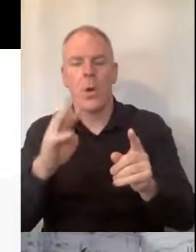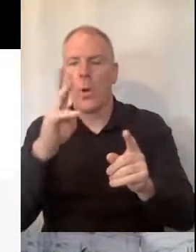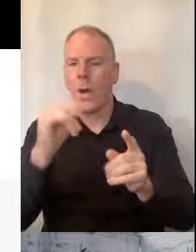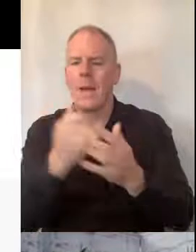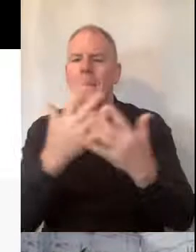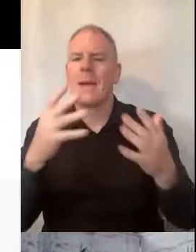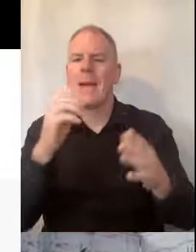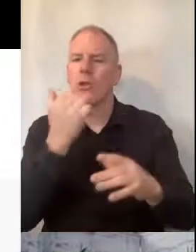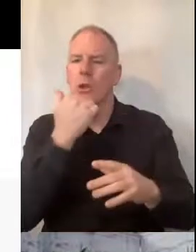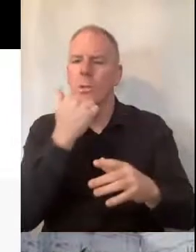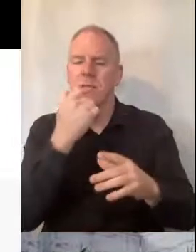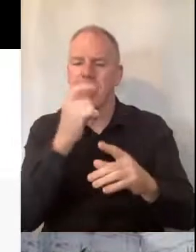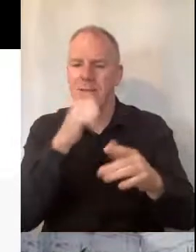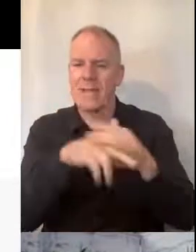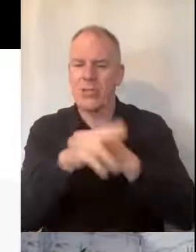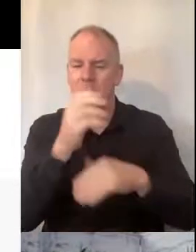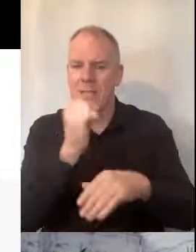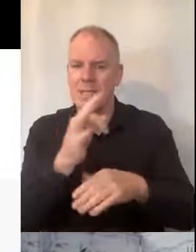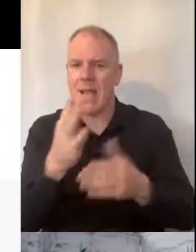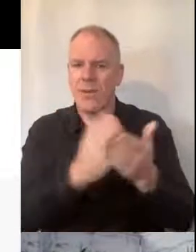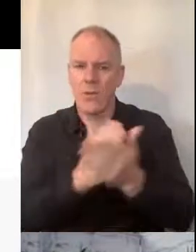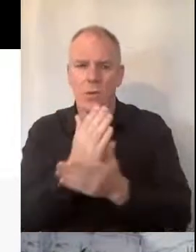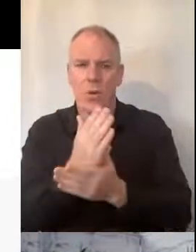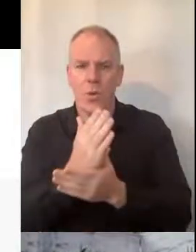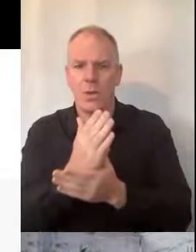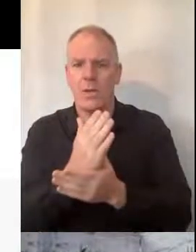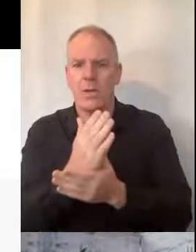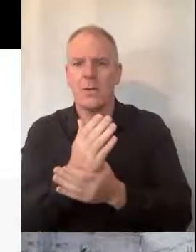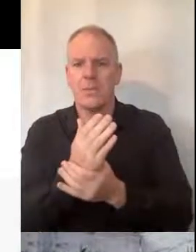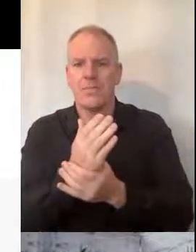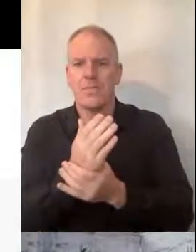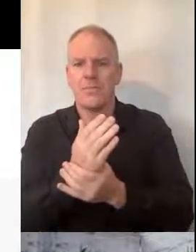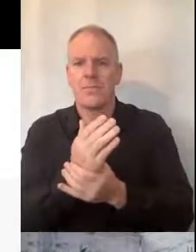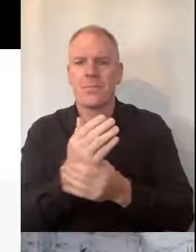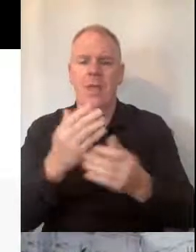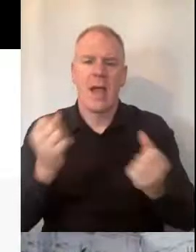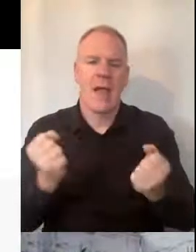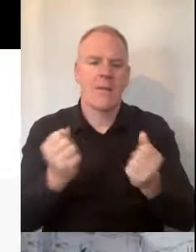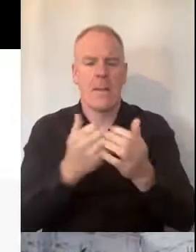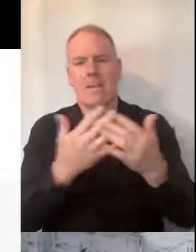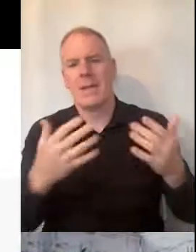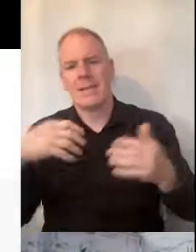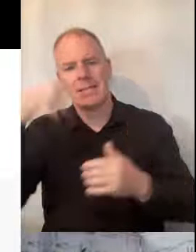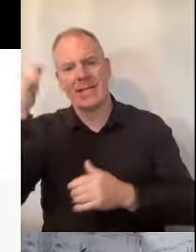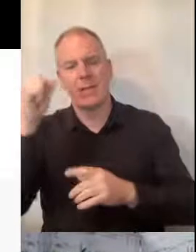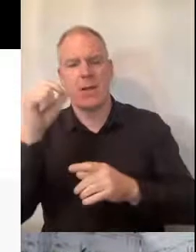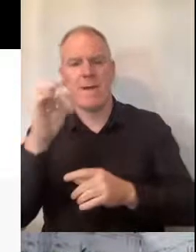staff that have gone through and have up to. We have, you know, I think the biggest senior fellowship across the UK,